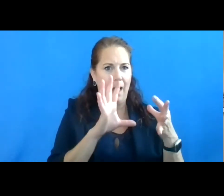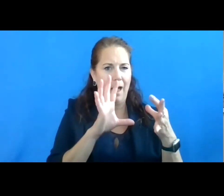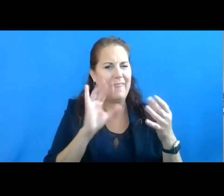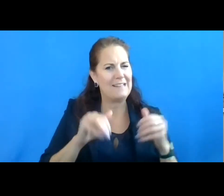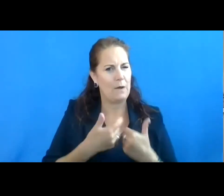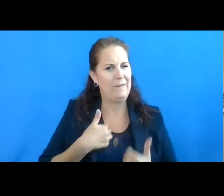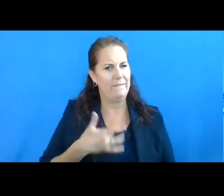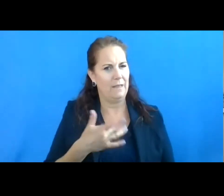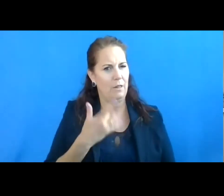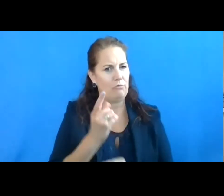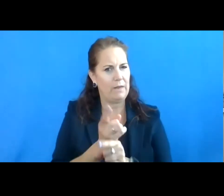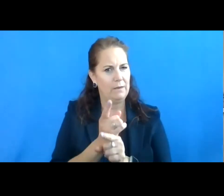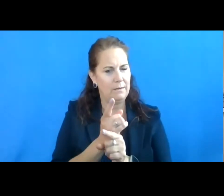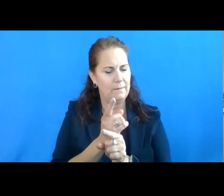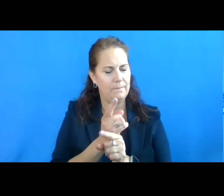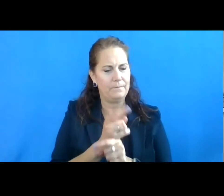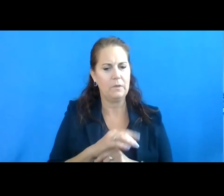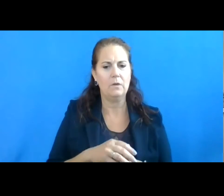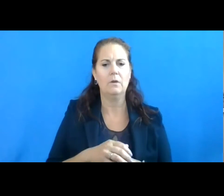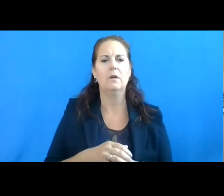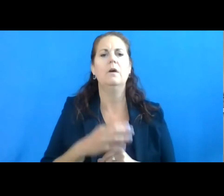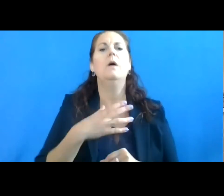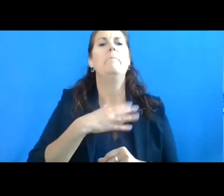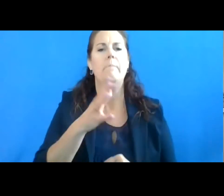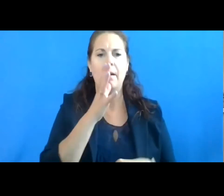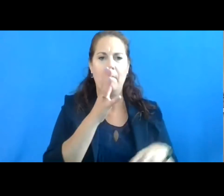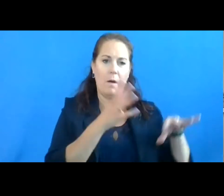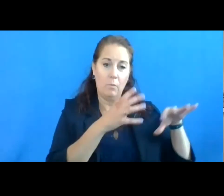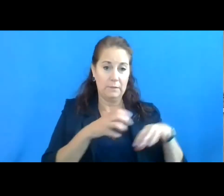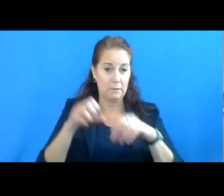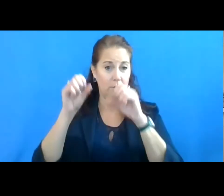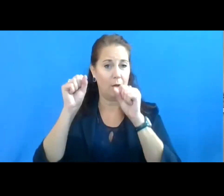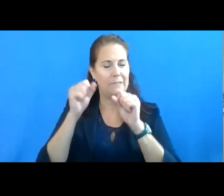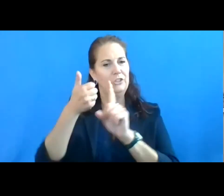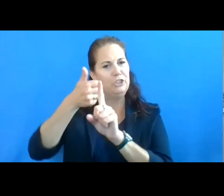So she was adopted. She’s eagle.